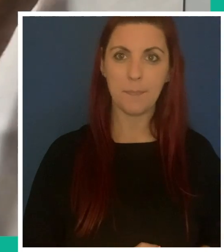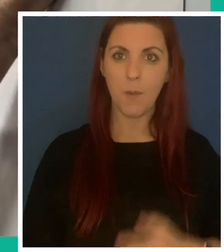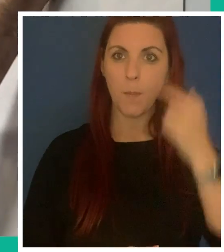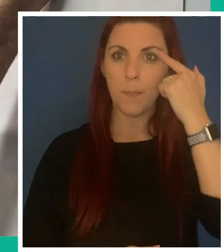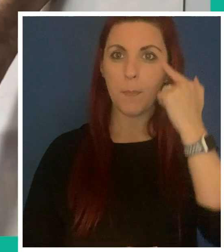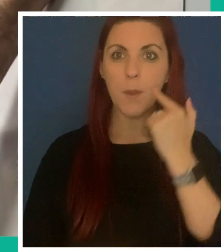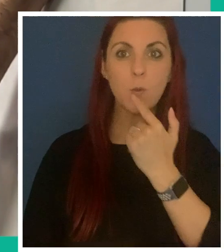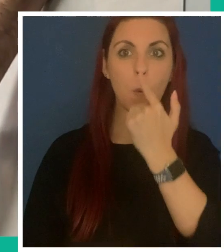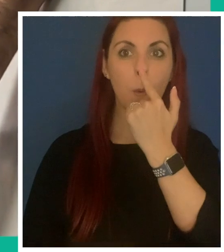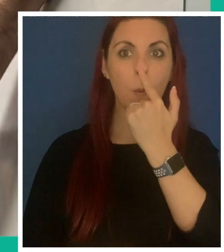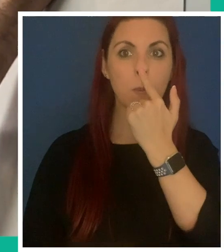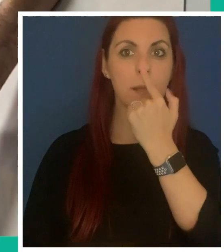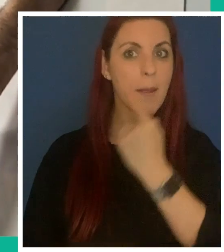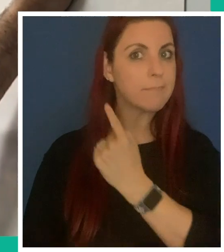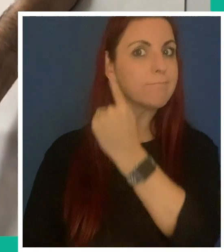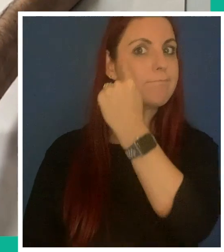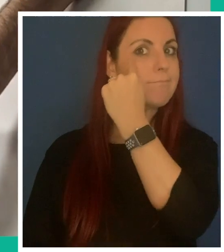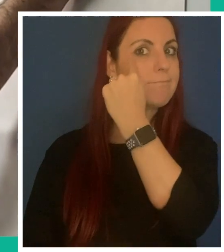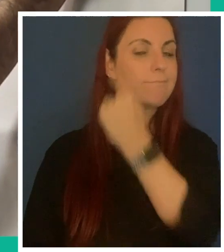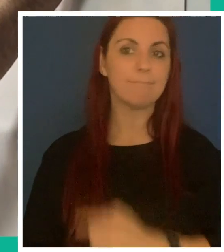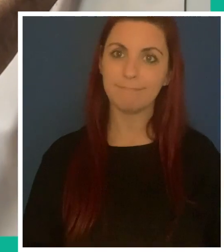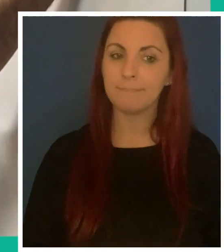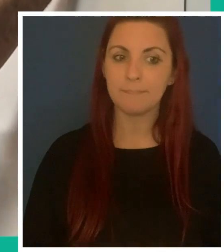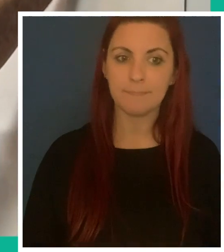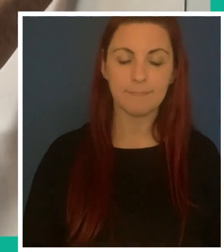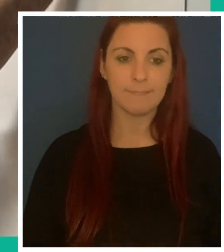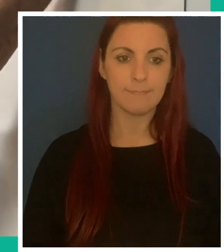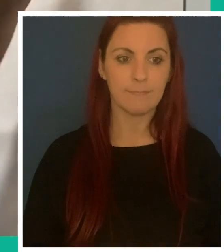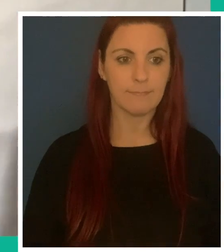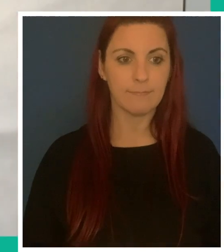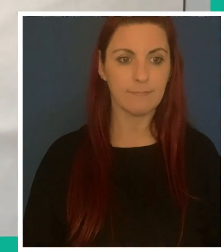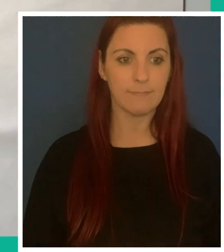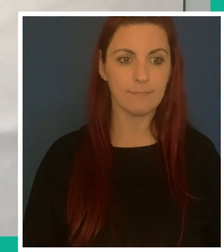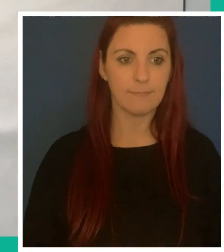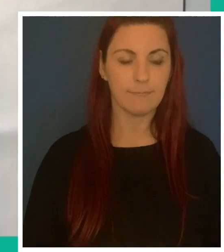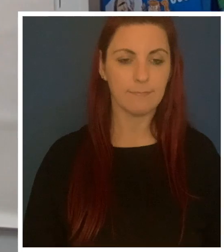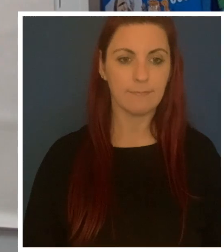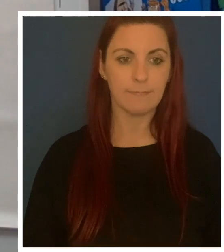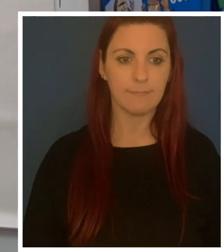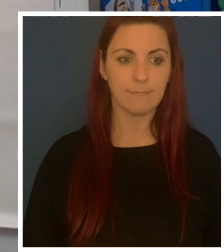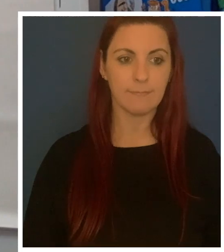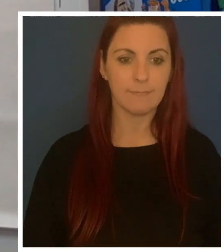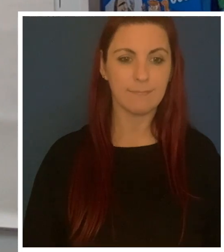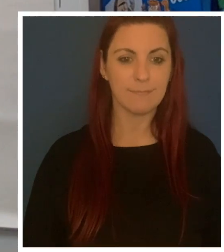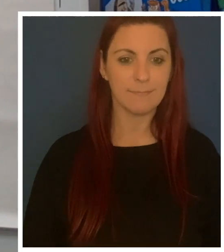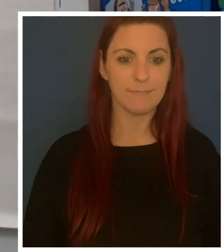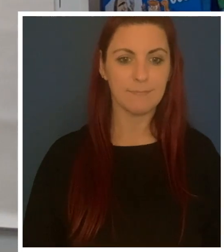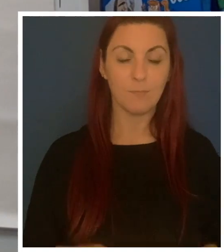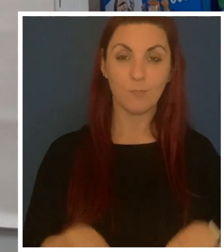So it's going to start here, go roundy, roundy, roundy and up to her mask again, brilliant.